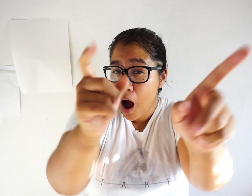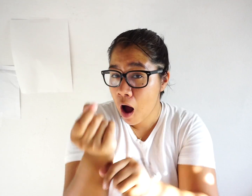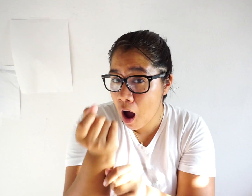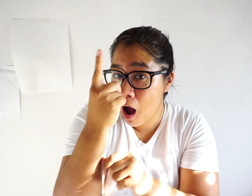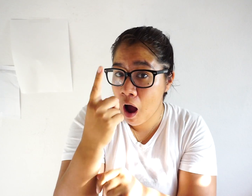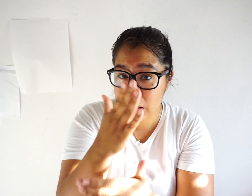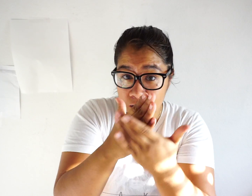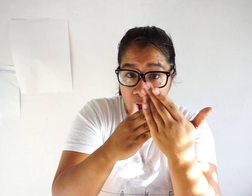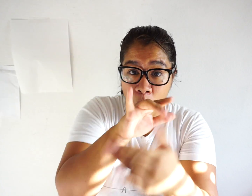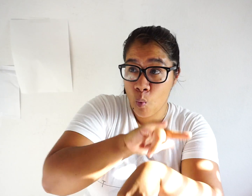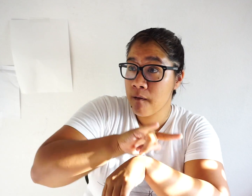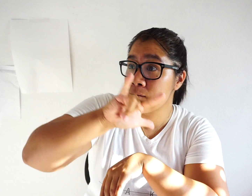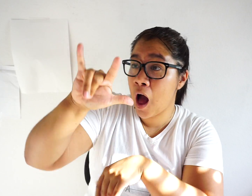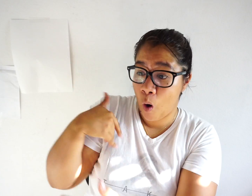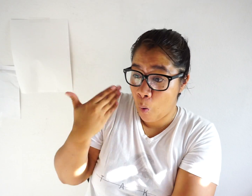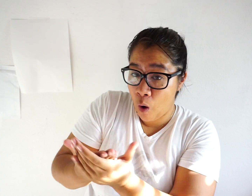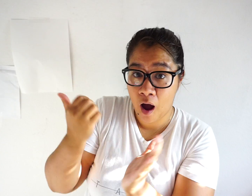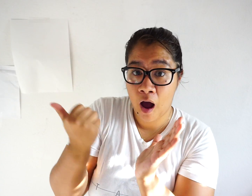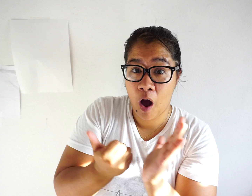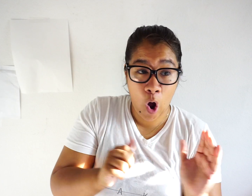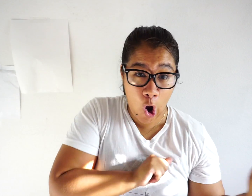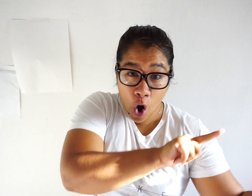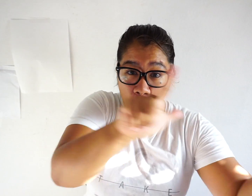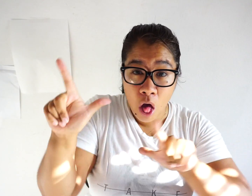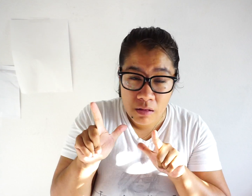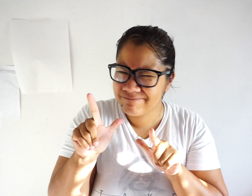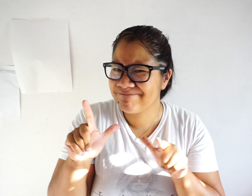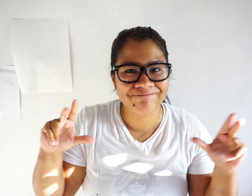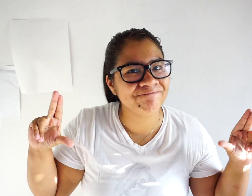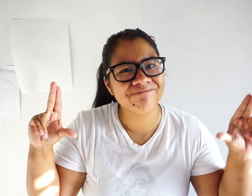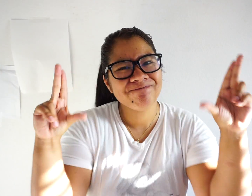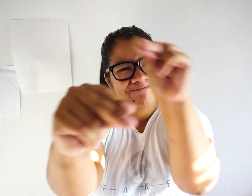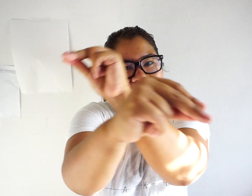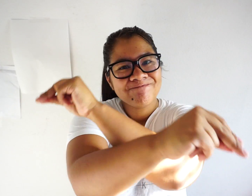But wait, do all the countries provide visa on arrival? Noooo!